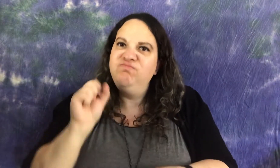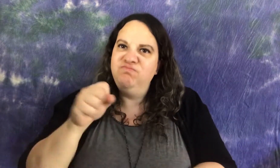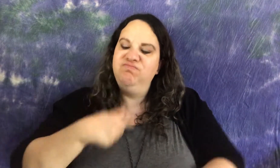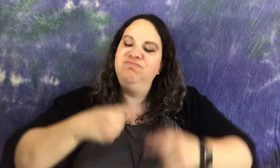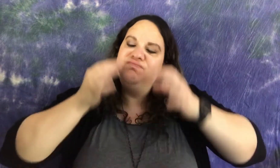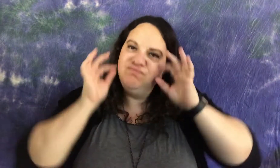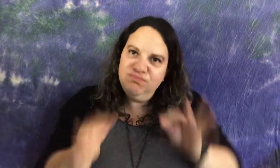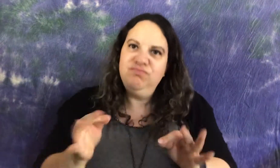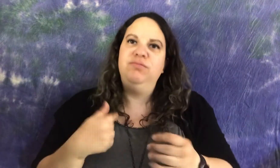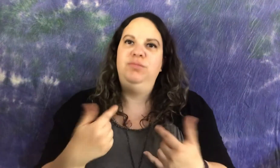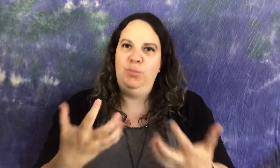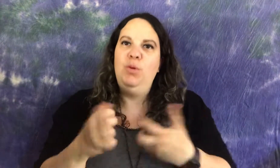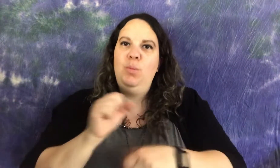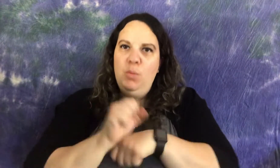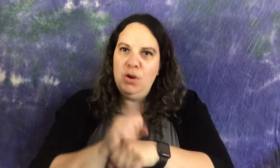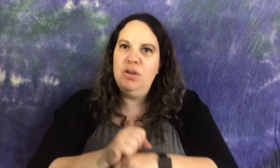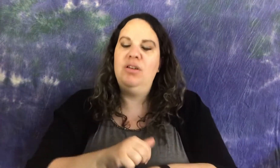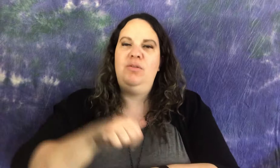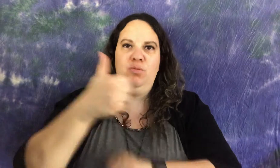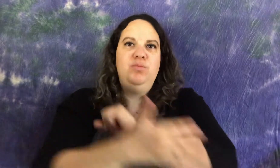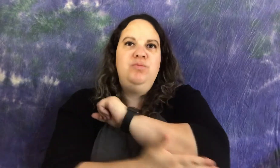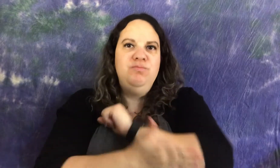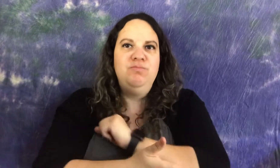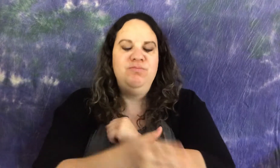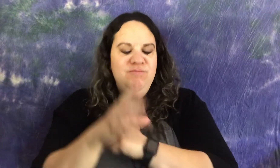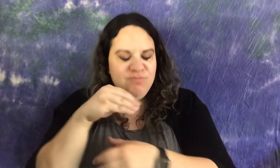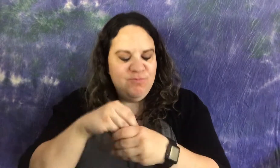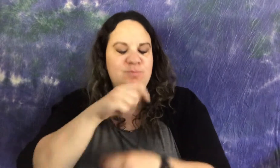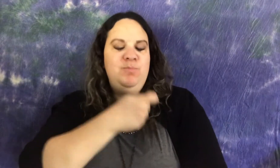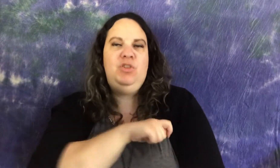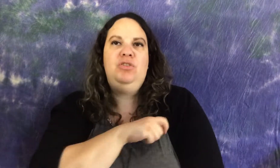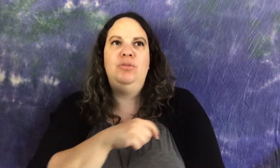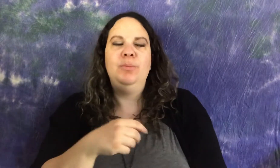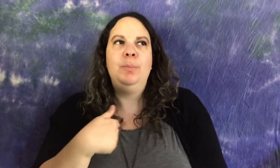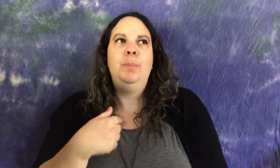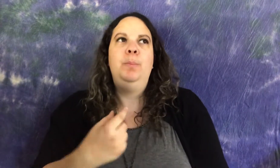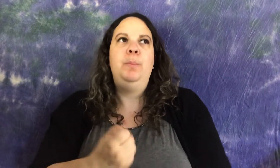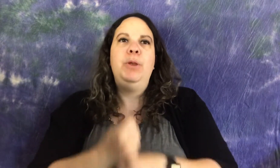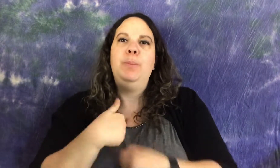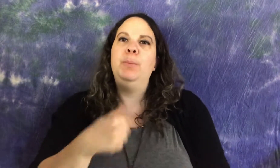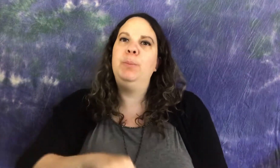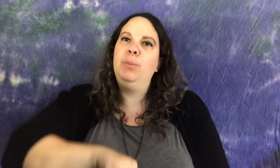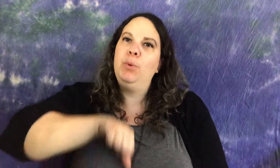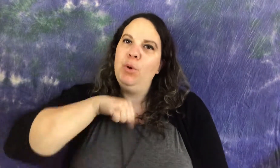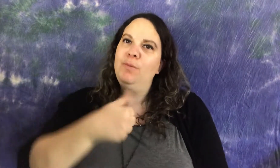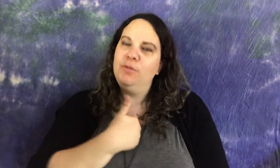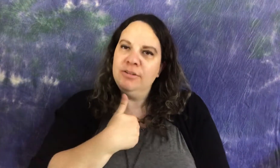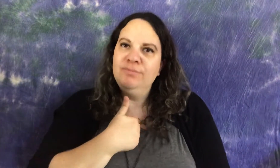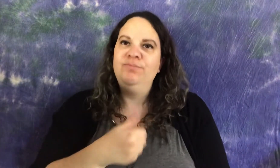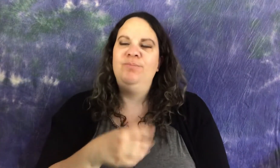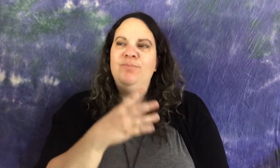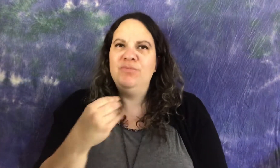I decided, yes, I wanted to work in other countries, including Spain. It made me proud of myself